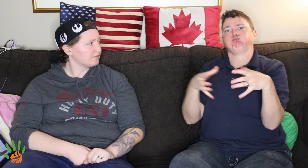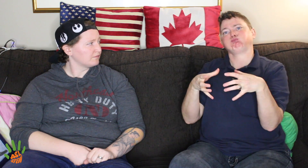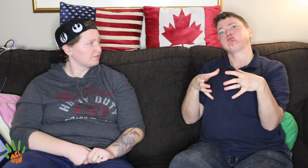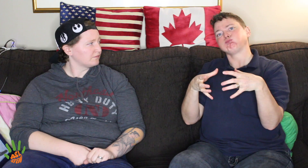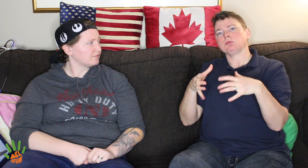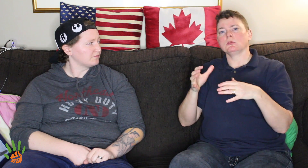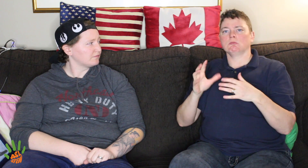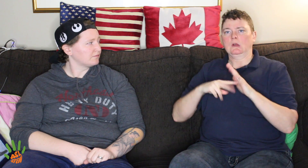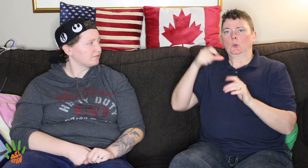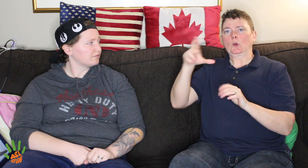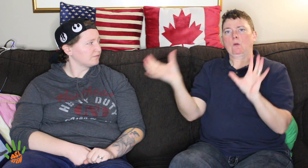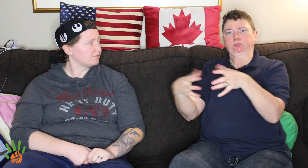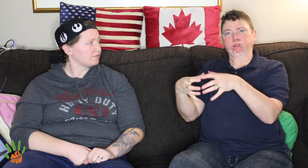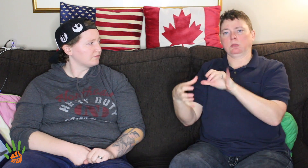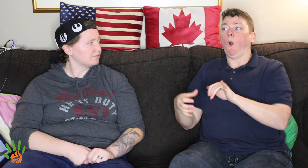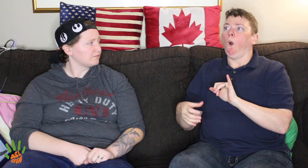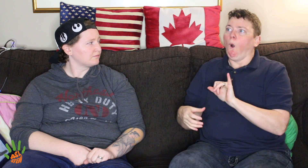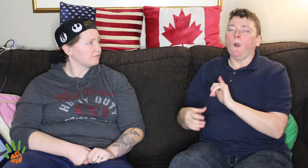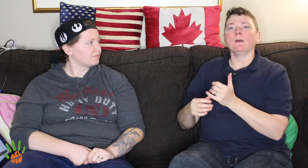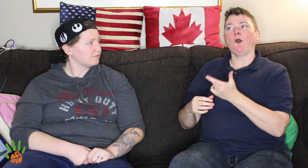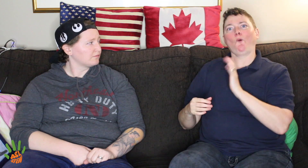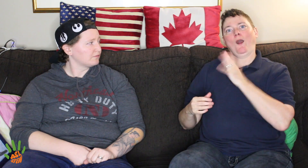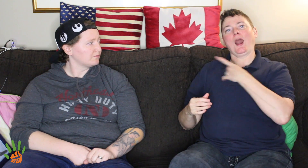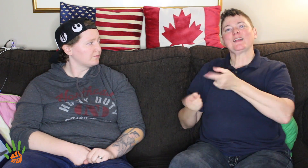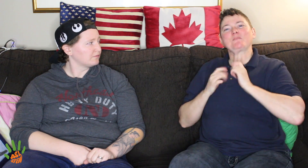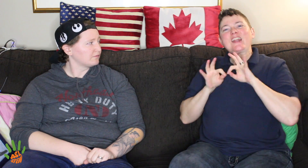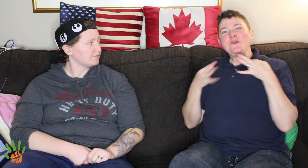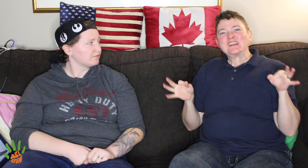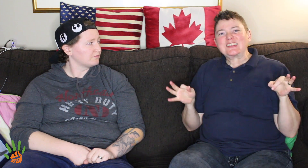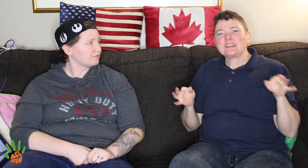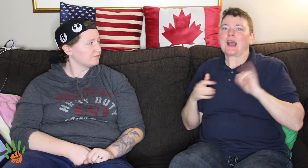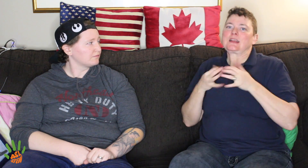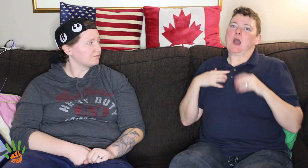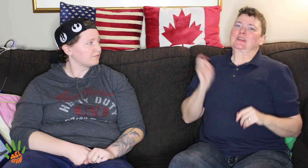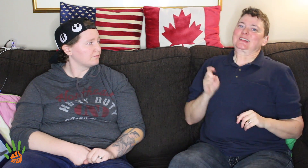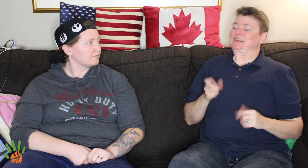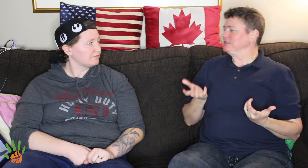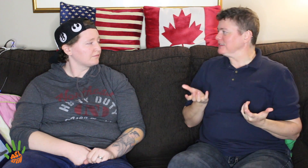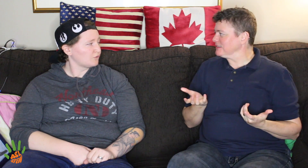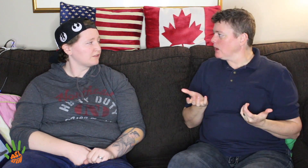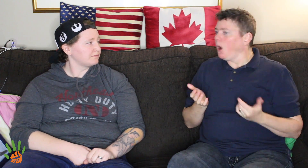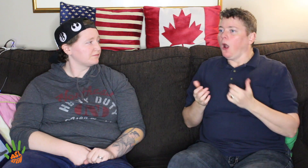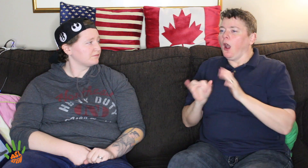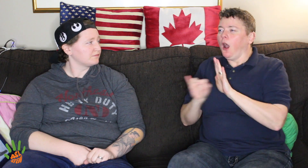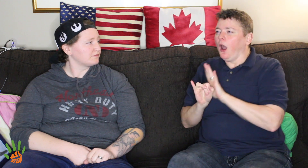They were very open and all inclusive in one. That was all considered to be queer. So I really liked that because it gave me a different language that I could use,